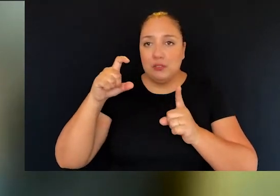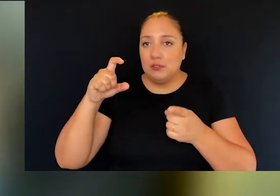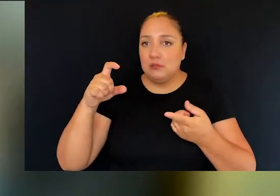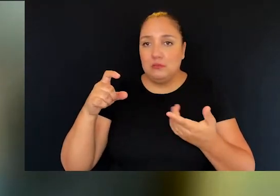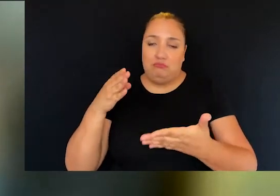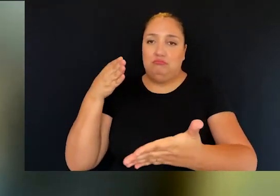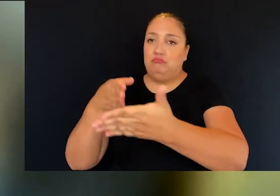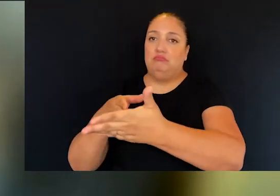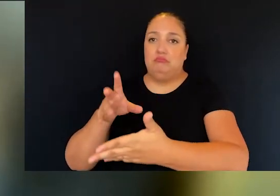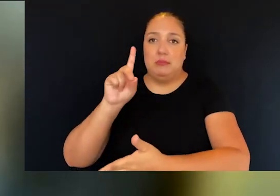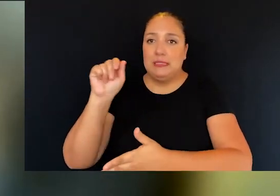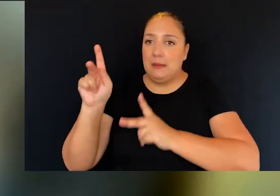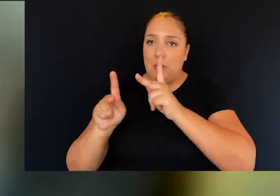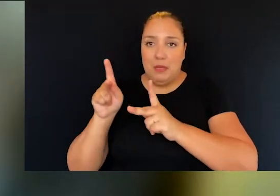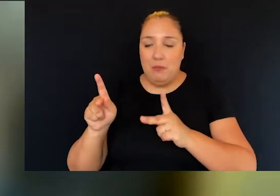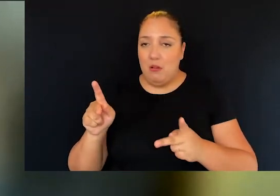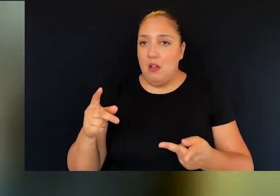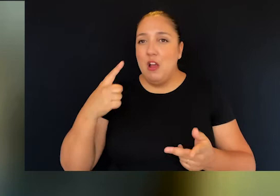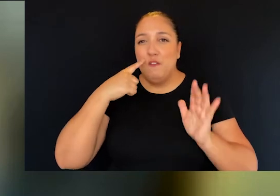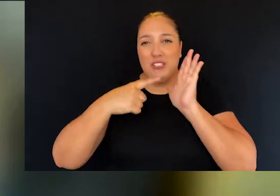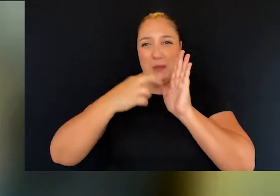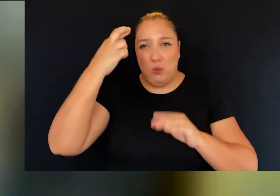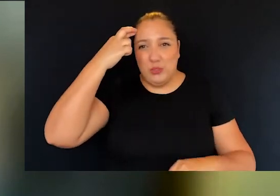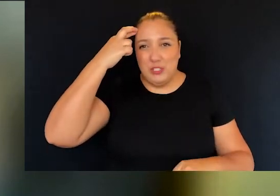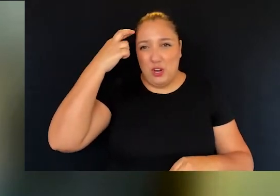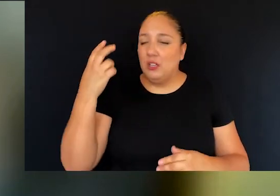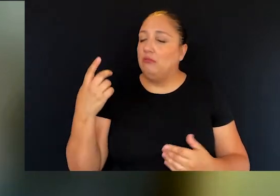but Taylor Swift uses and has used the lyrics